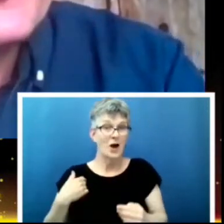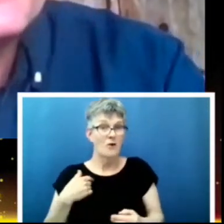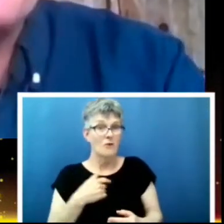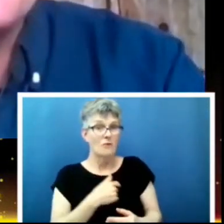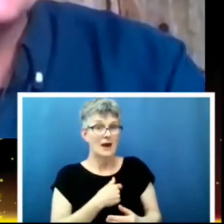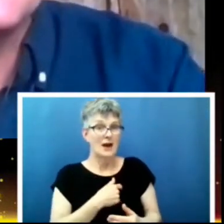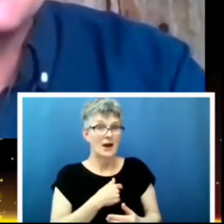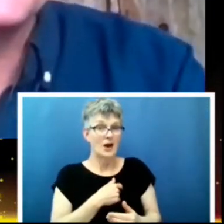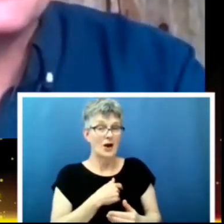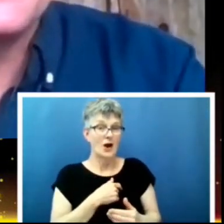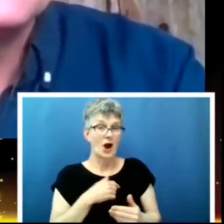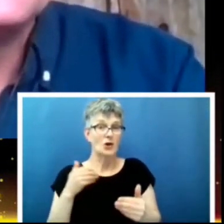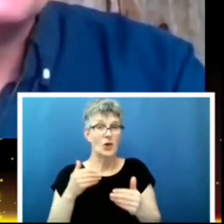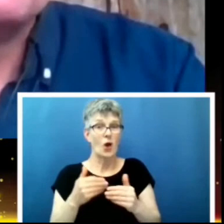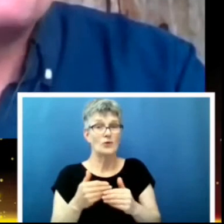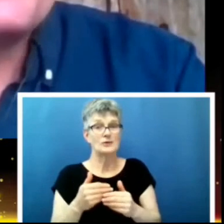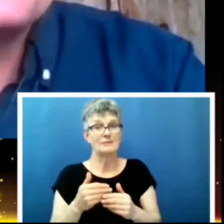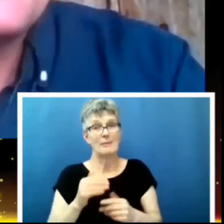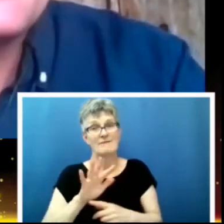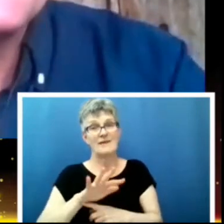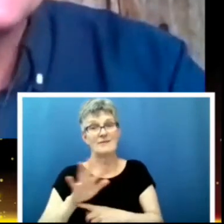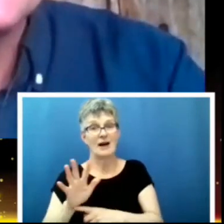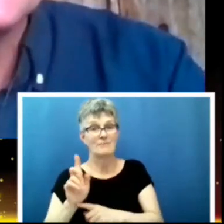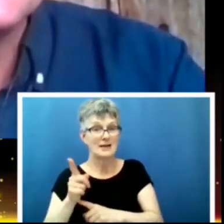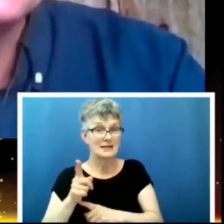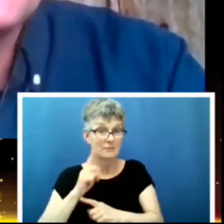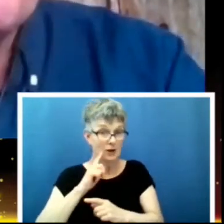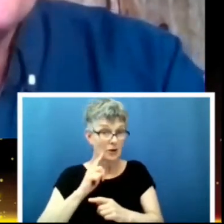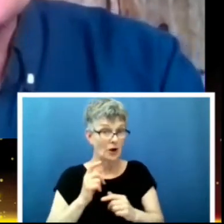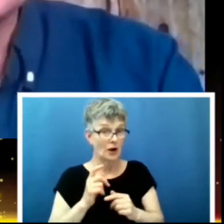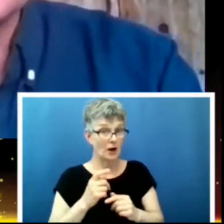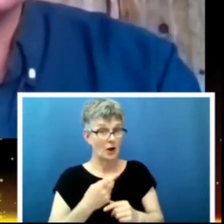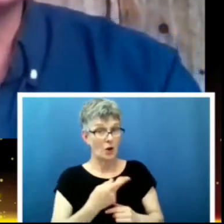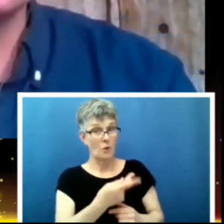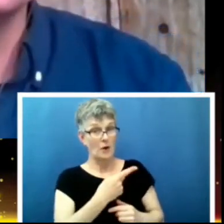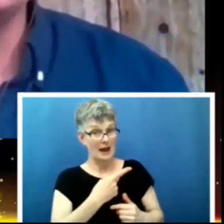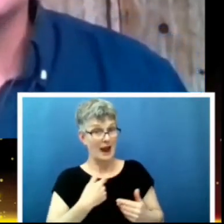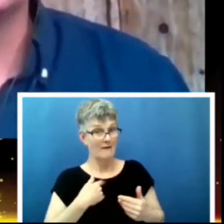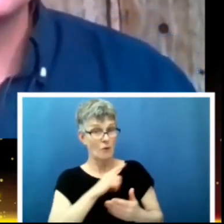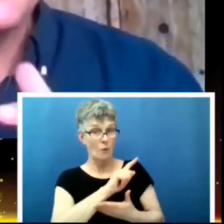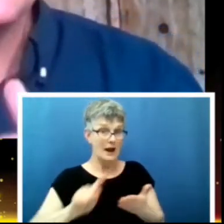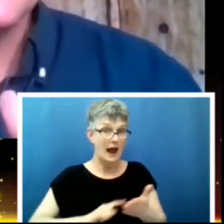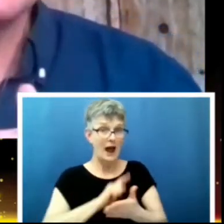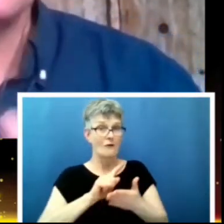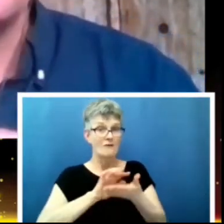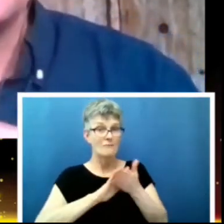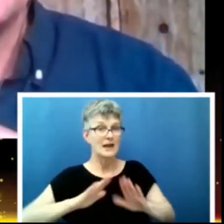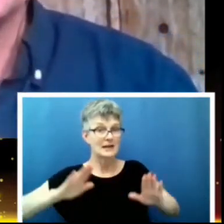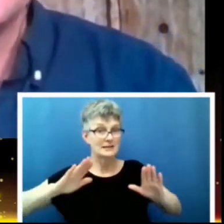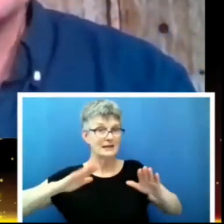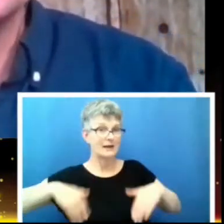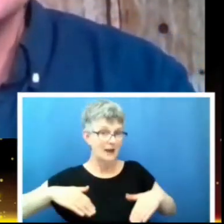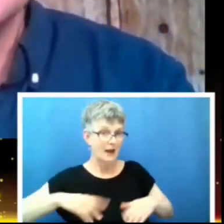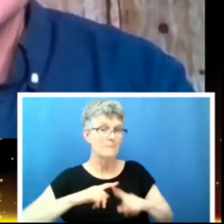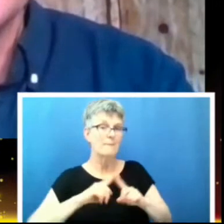of peace together yet but we've had some peace together. So, just taking this moment as an opportunity.